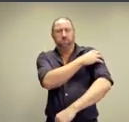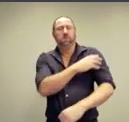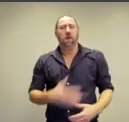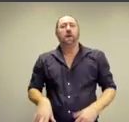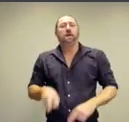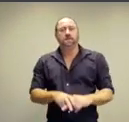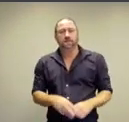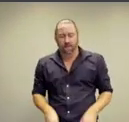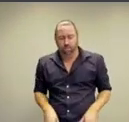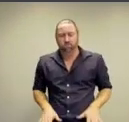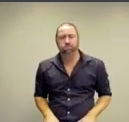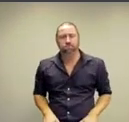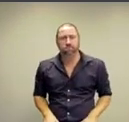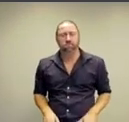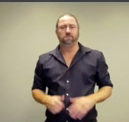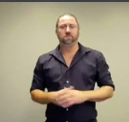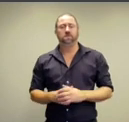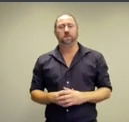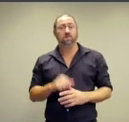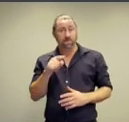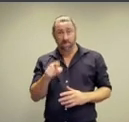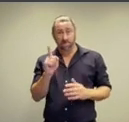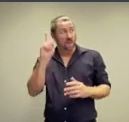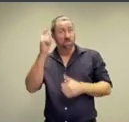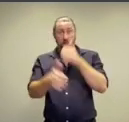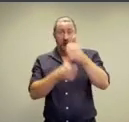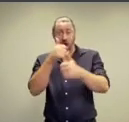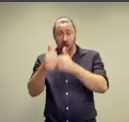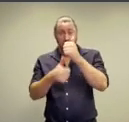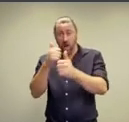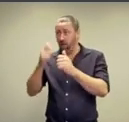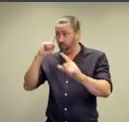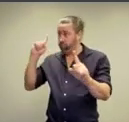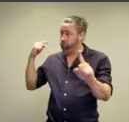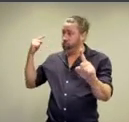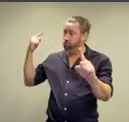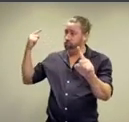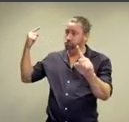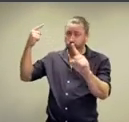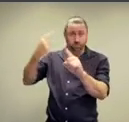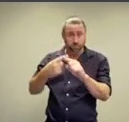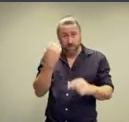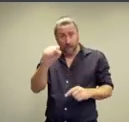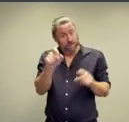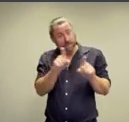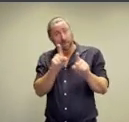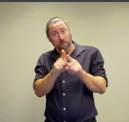comfort when riding seated. This style has remained popular and almost unchanged with some slight